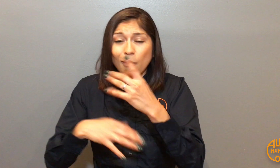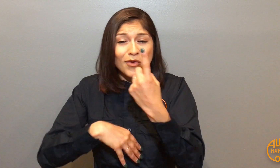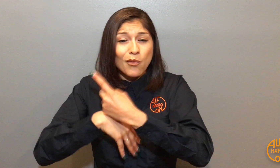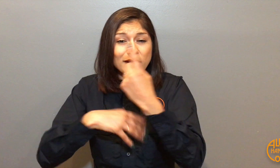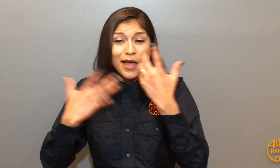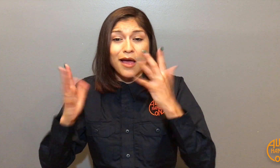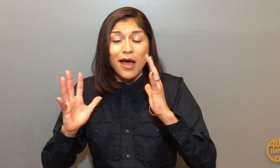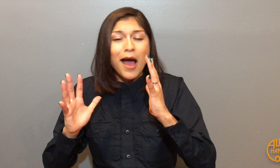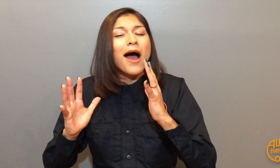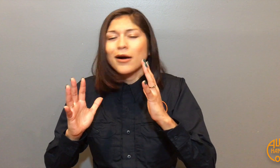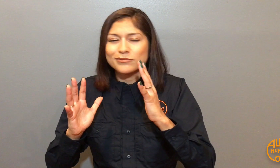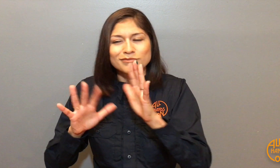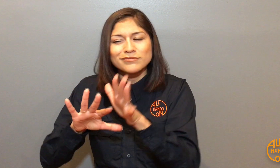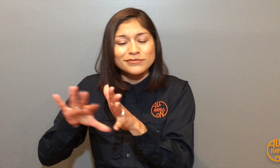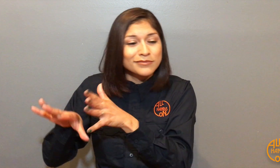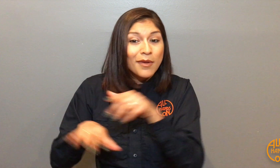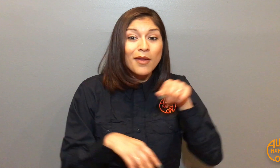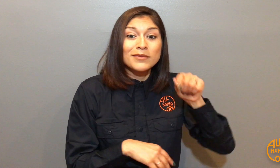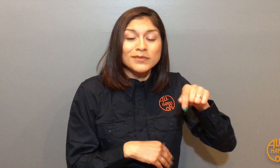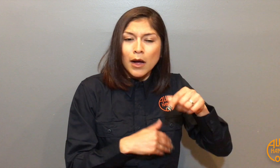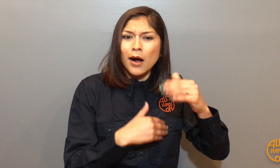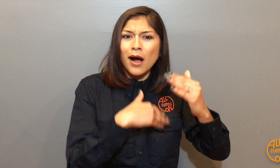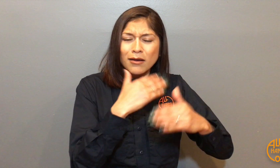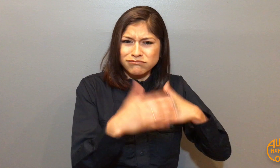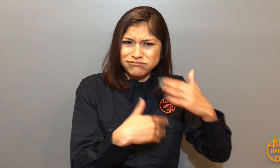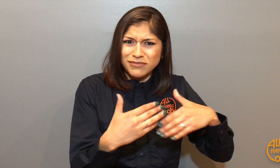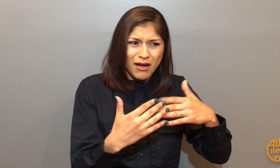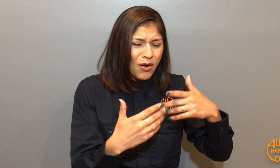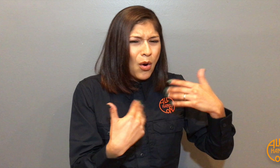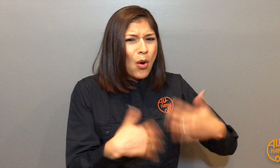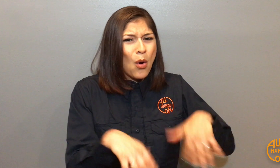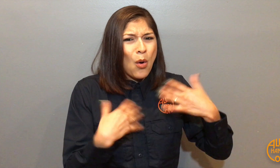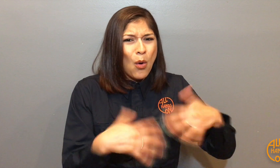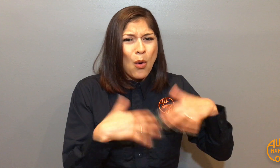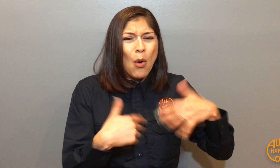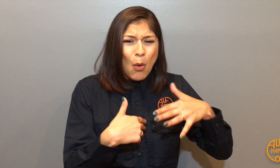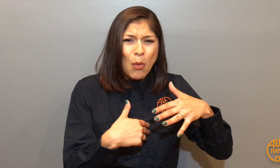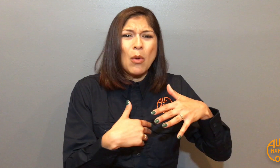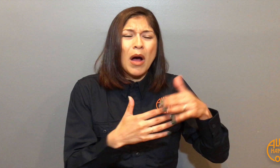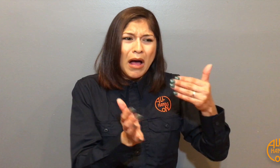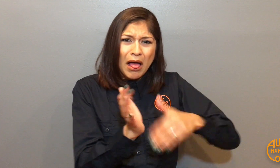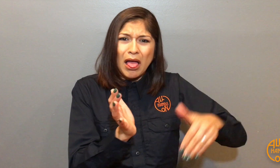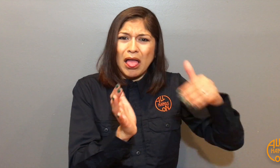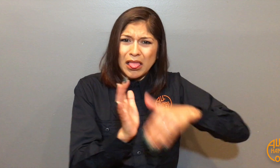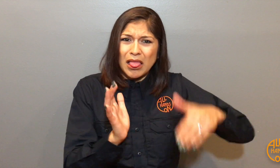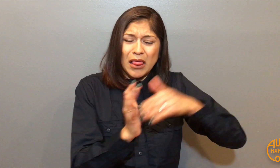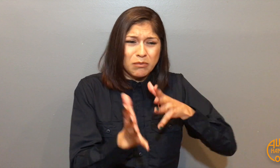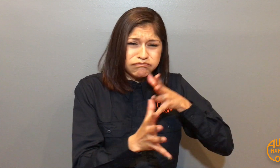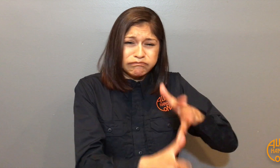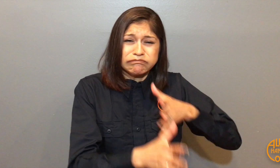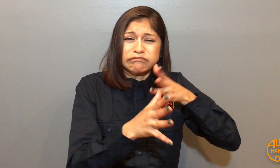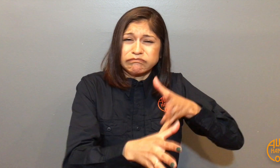times but in this case that it's something that has been severe and over